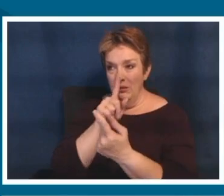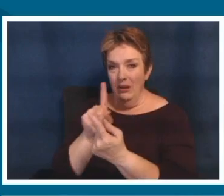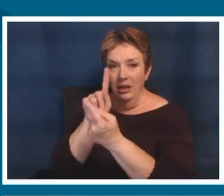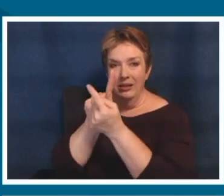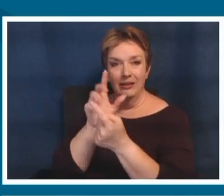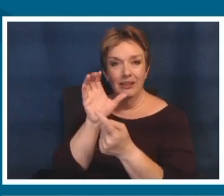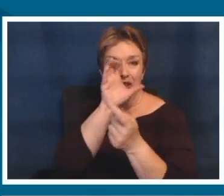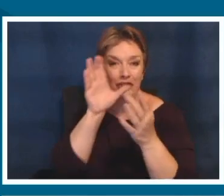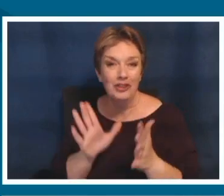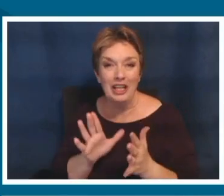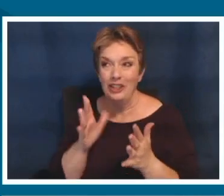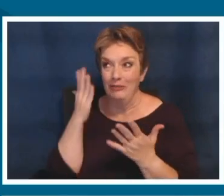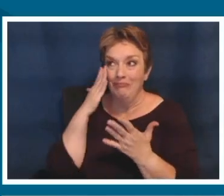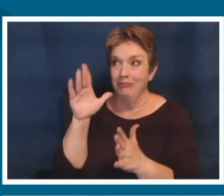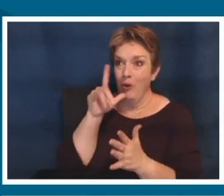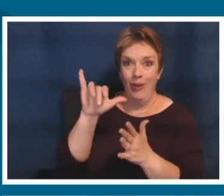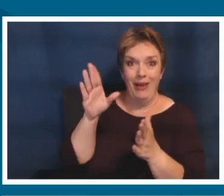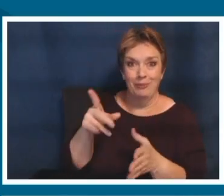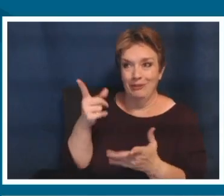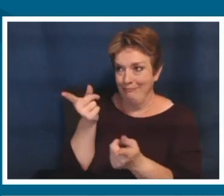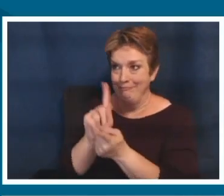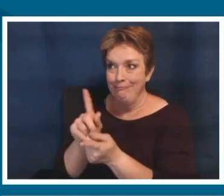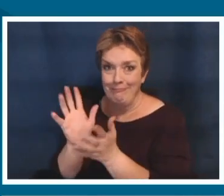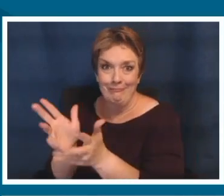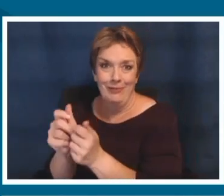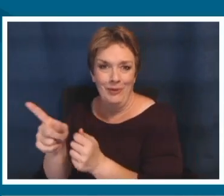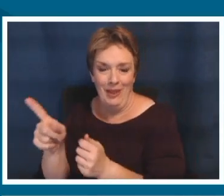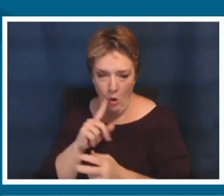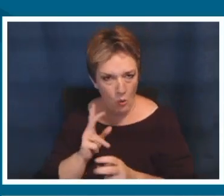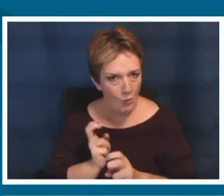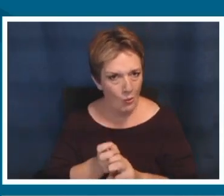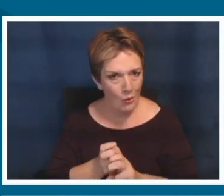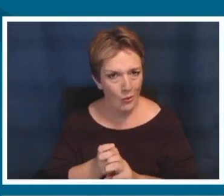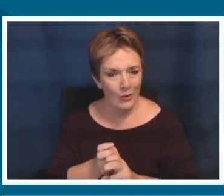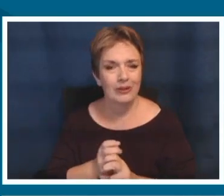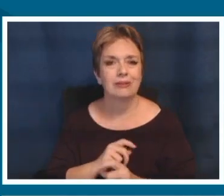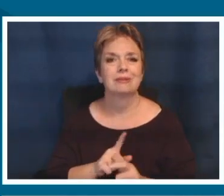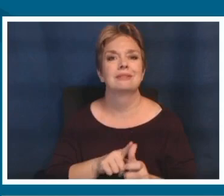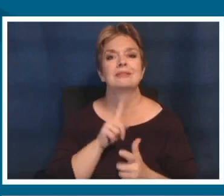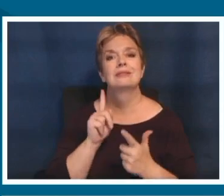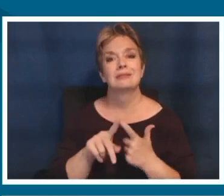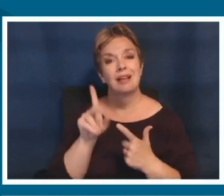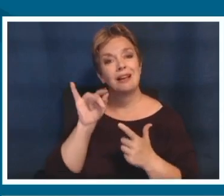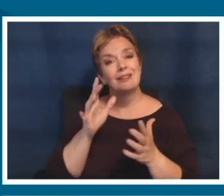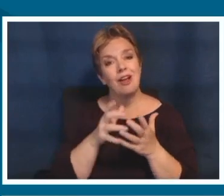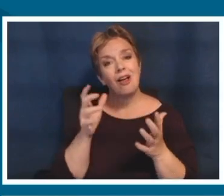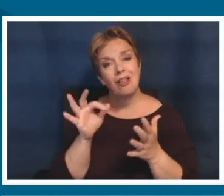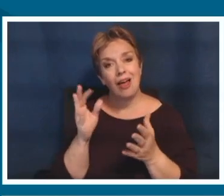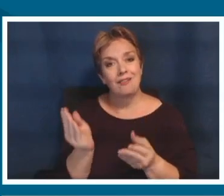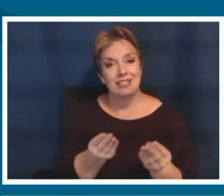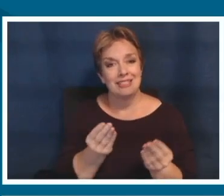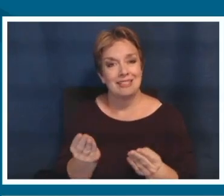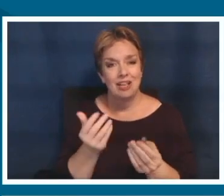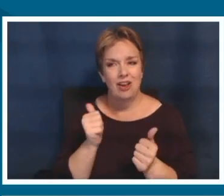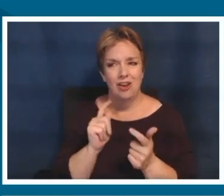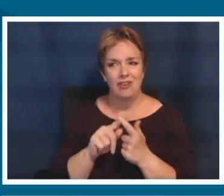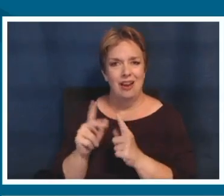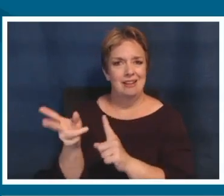we actually did a lot of facilitation with you know kind of helping to wrangle some of the adults because that's a